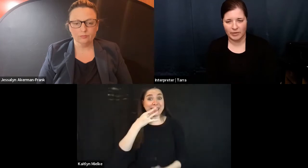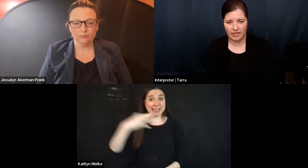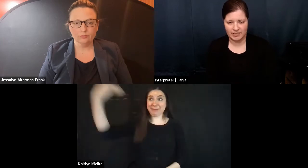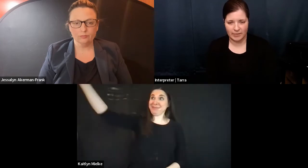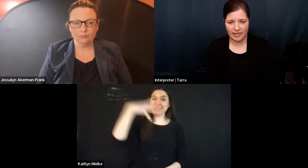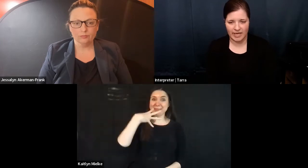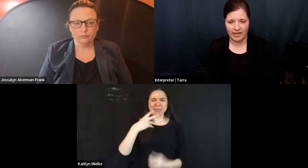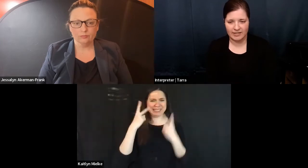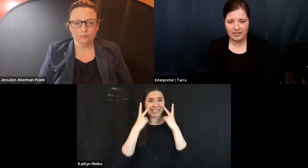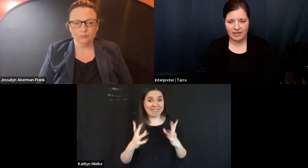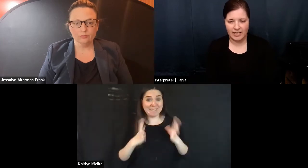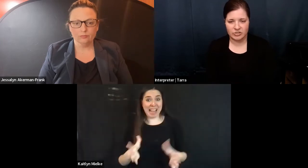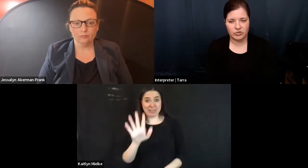And then one day it felt good and the next day I felt like I couldn't see my peripheral vision was lacking a bit.